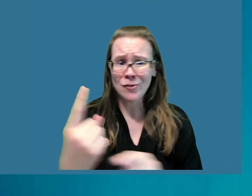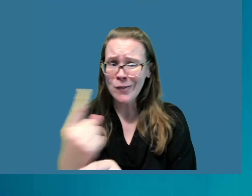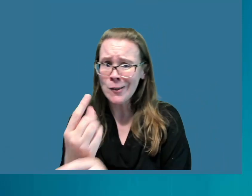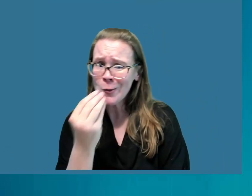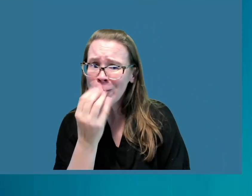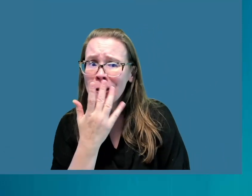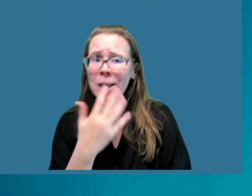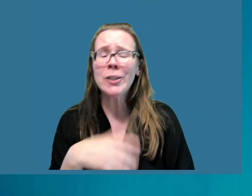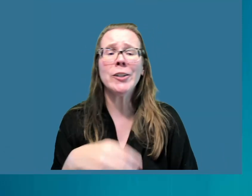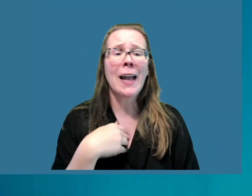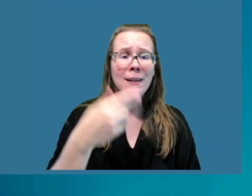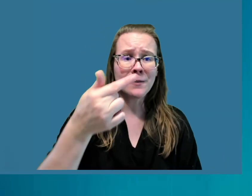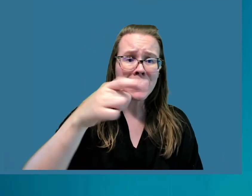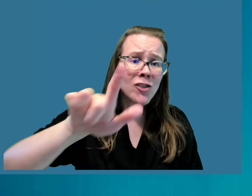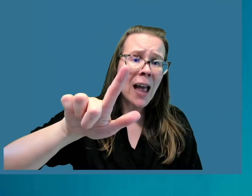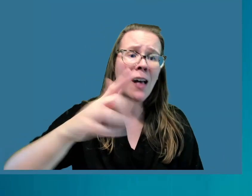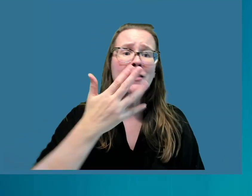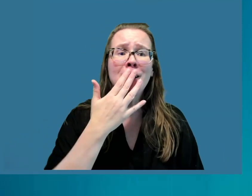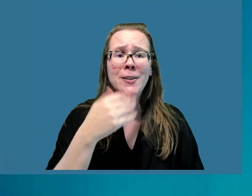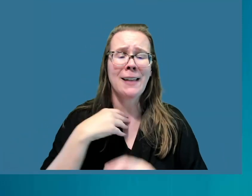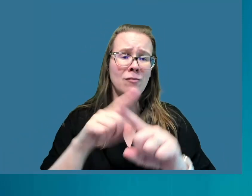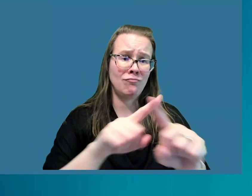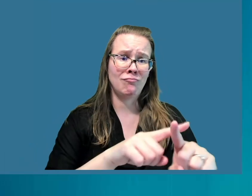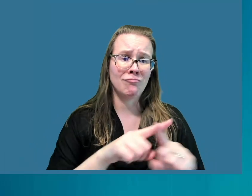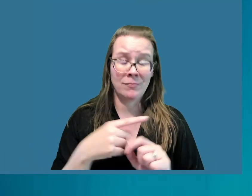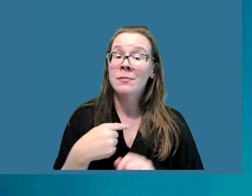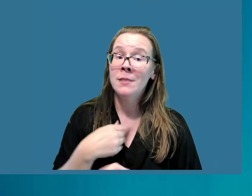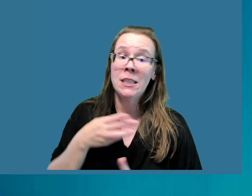Um, there are different ways to get color into your icing. There's regular food coloring,